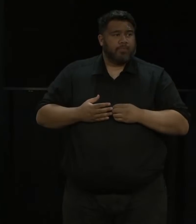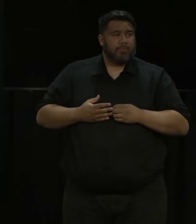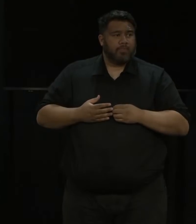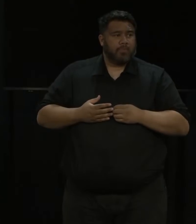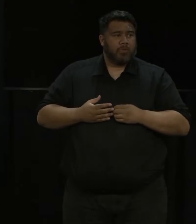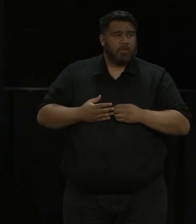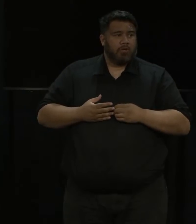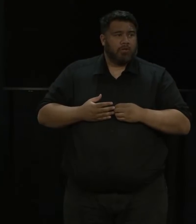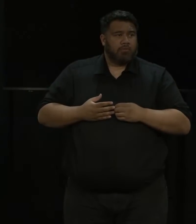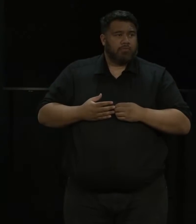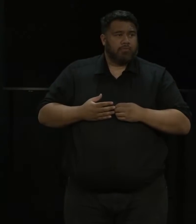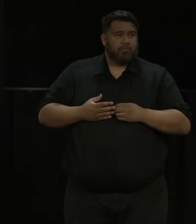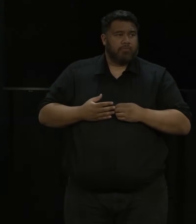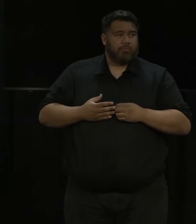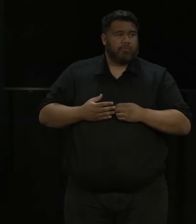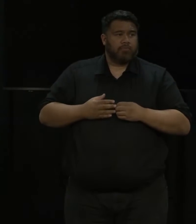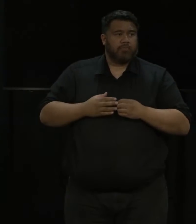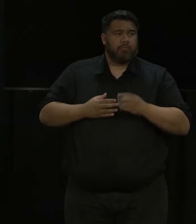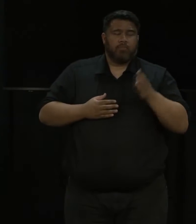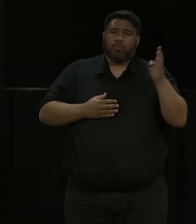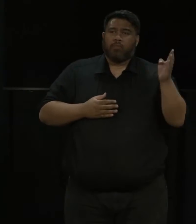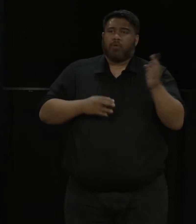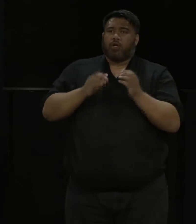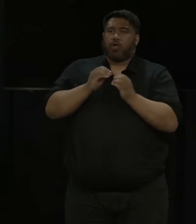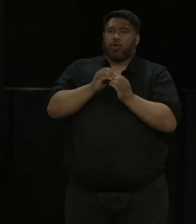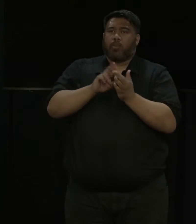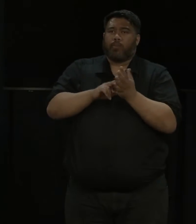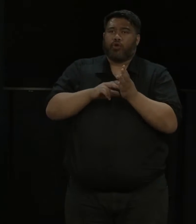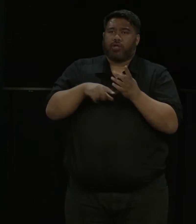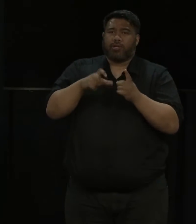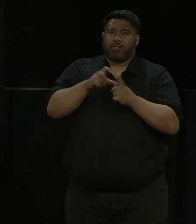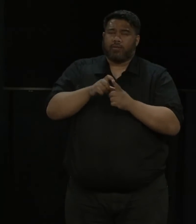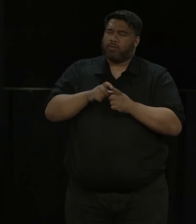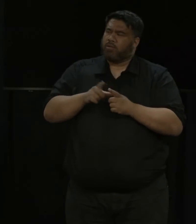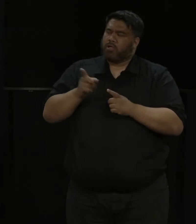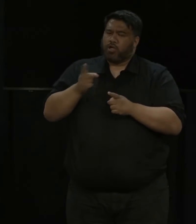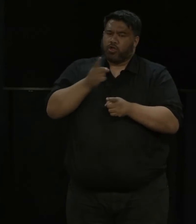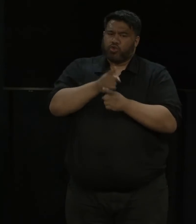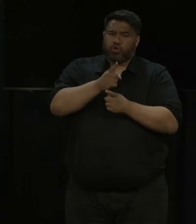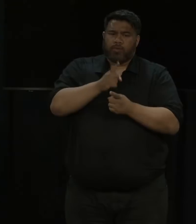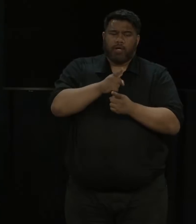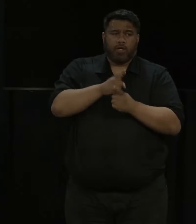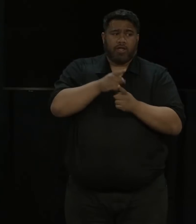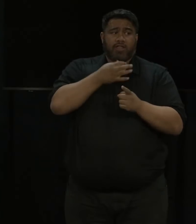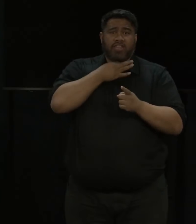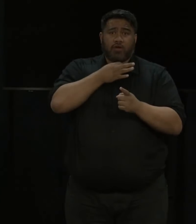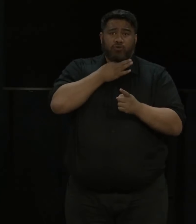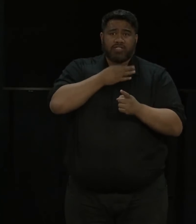I will come over to the far